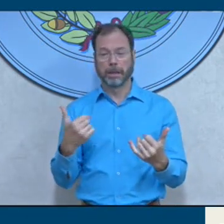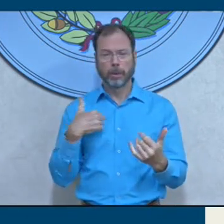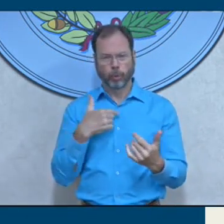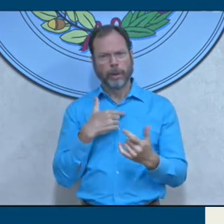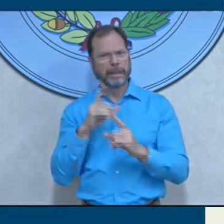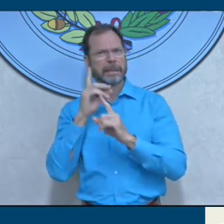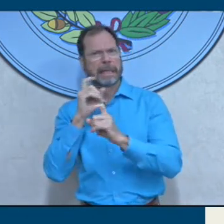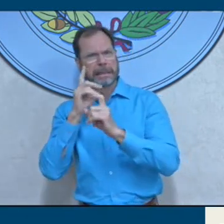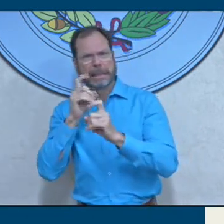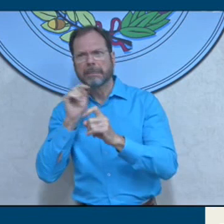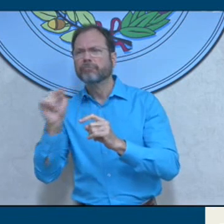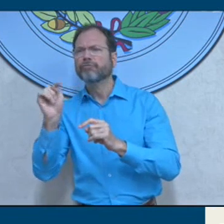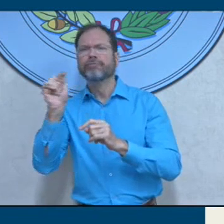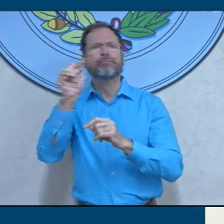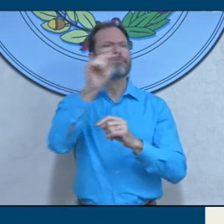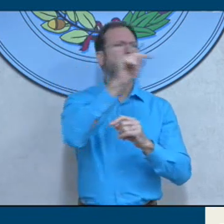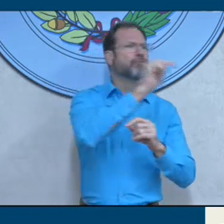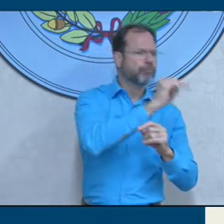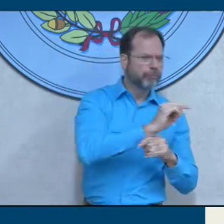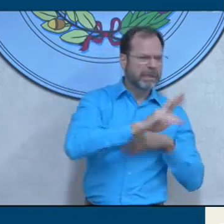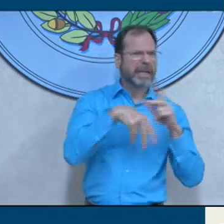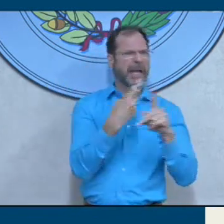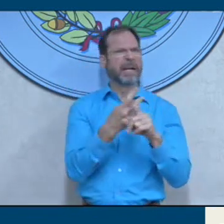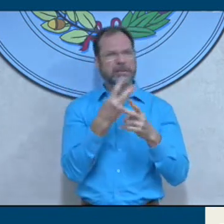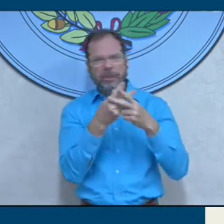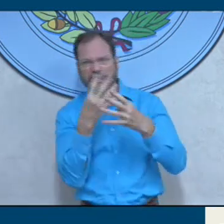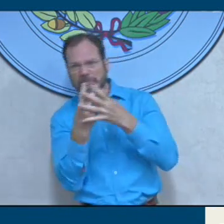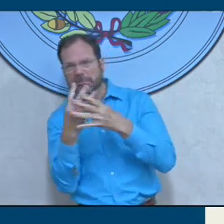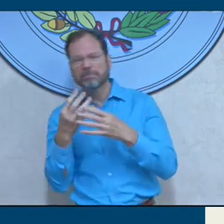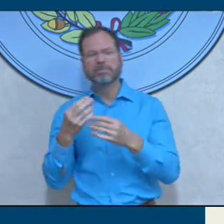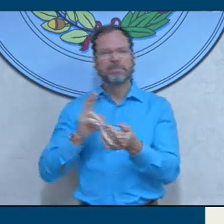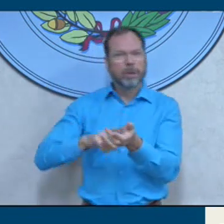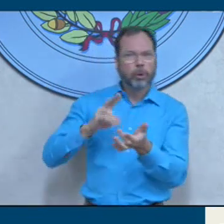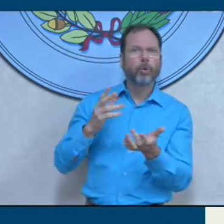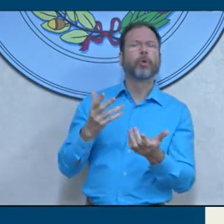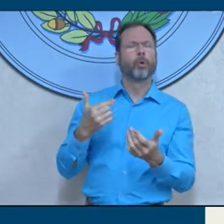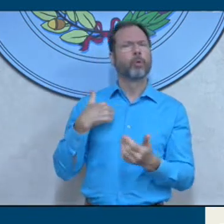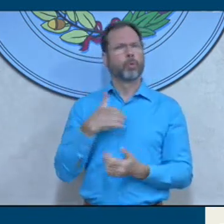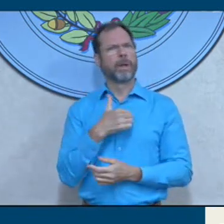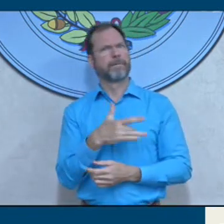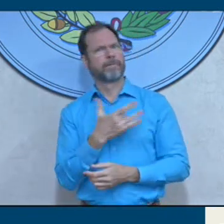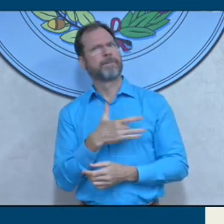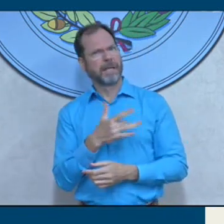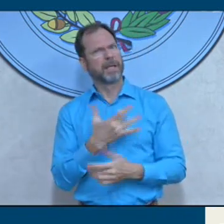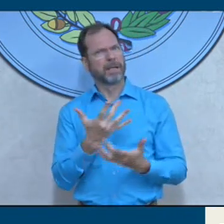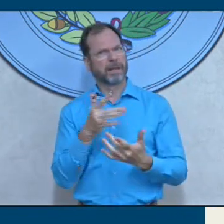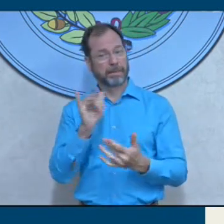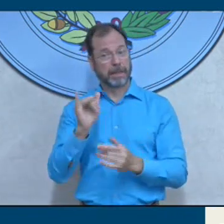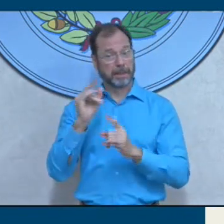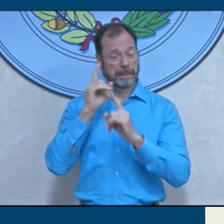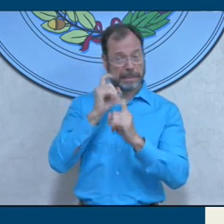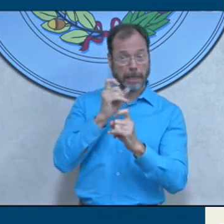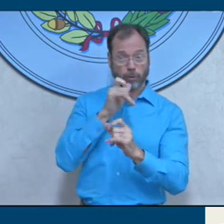POSITIVITY RATE THAT WE HAVE SEEN IN THE STATE OF TEXAS AND SO NOW THAT WE HAVE GOTTEN THROUGH MOST OF THOSE TYPES OF